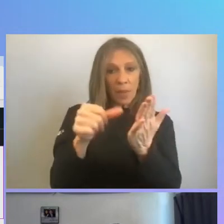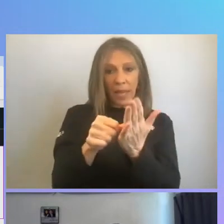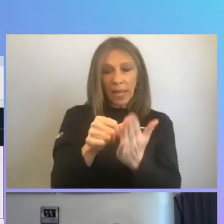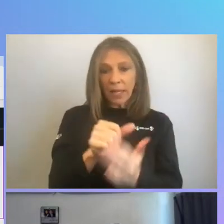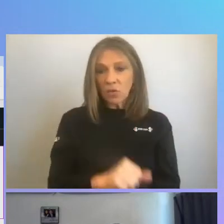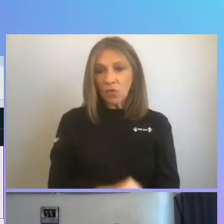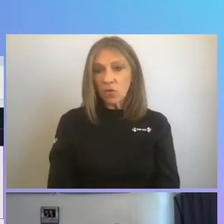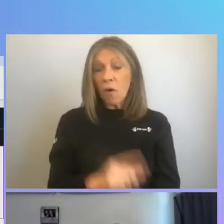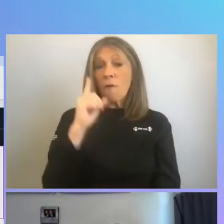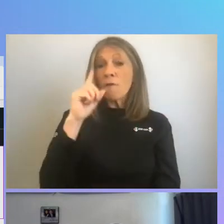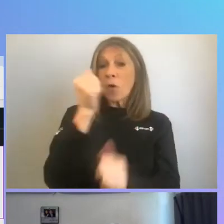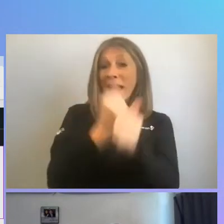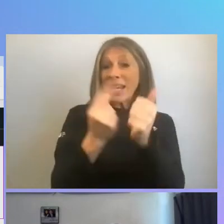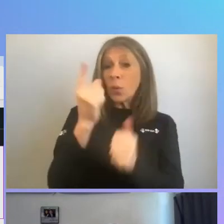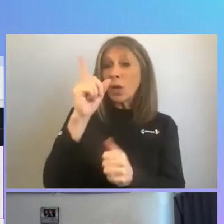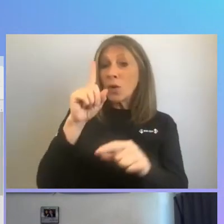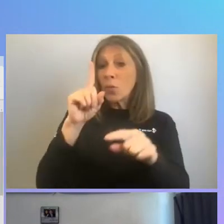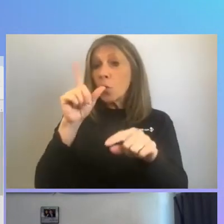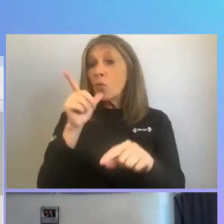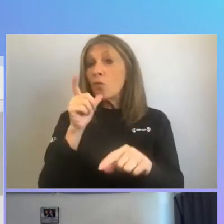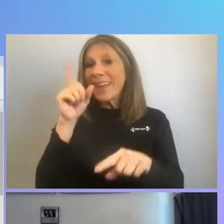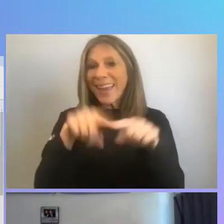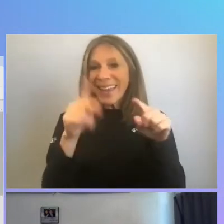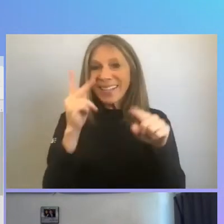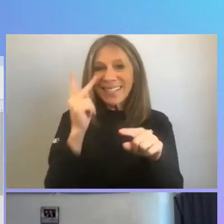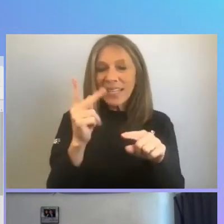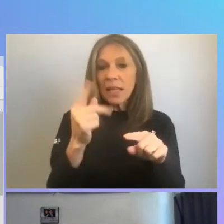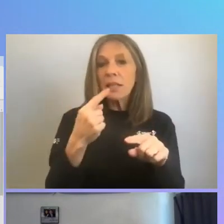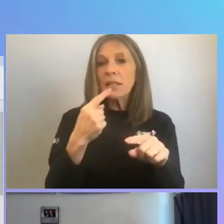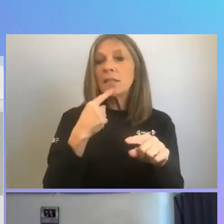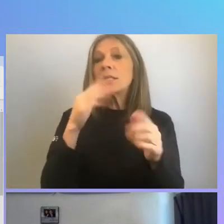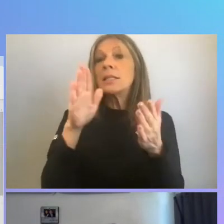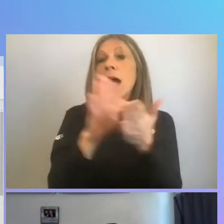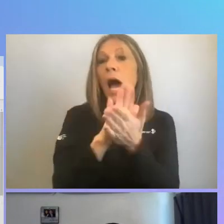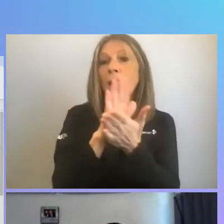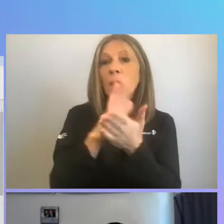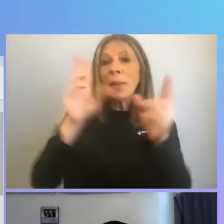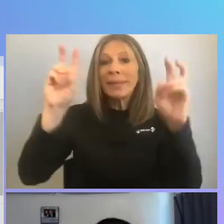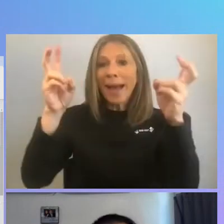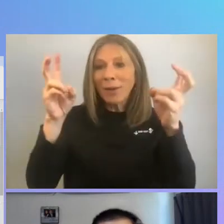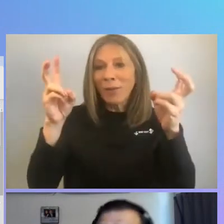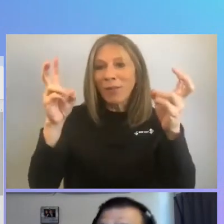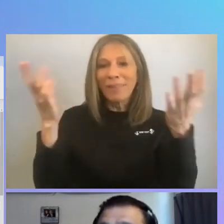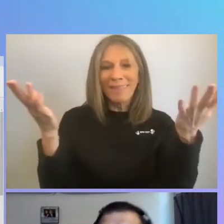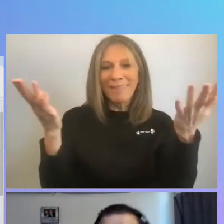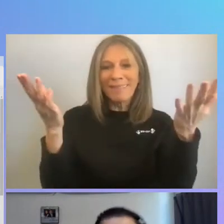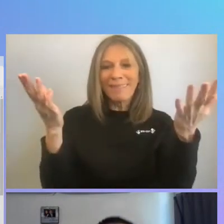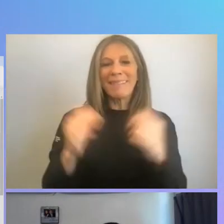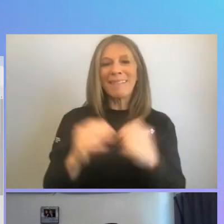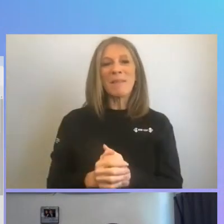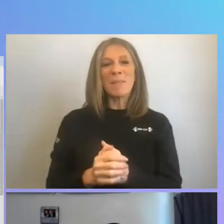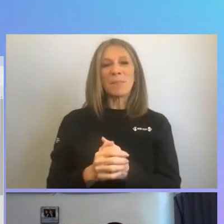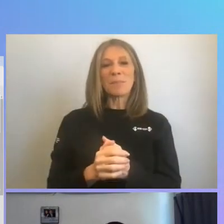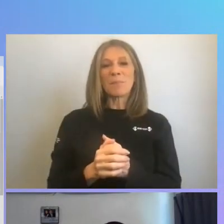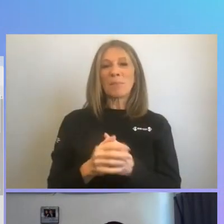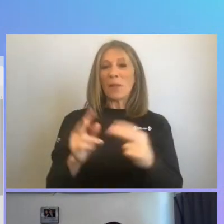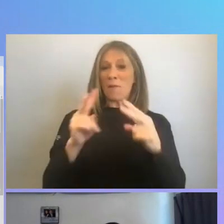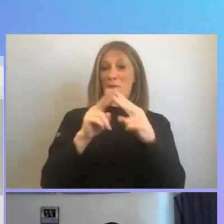of the page is document title very intuitive title. I did as